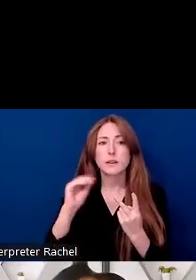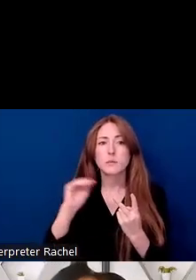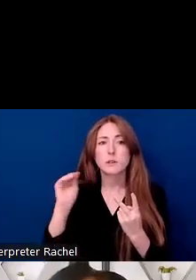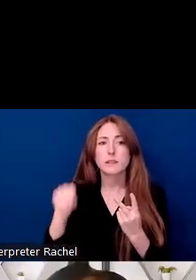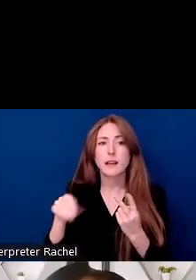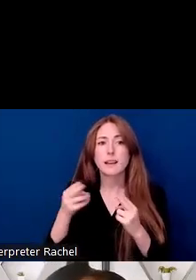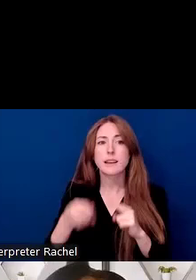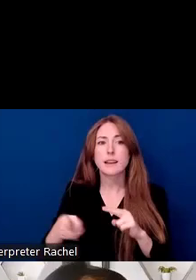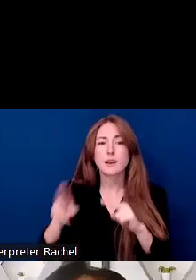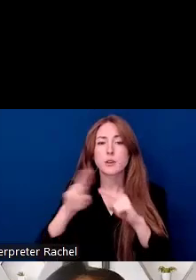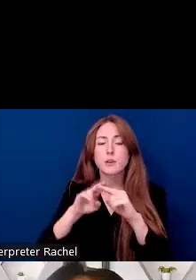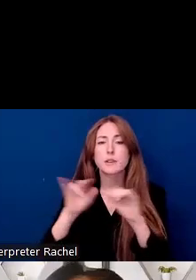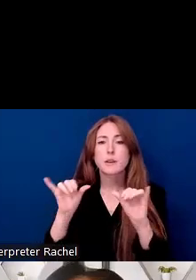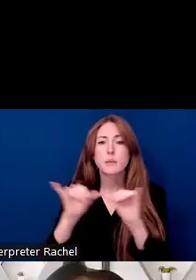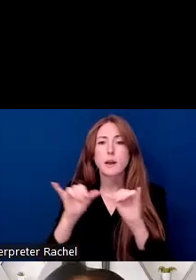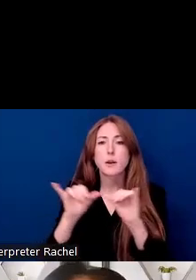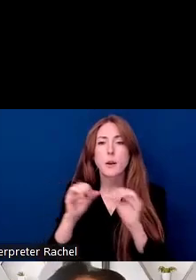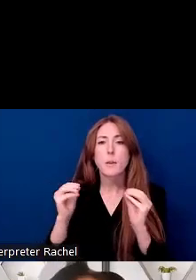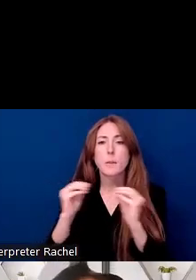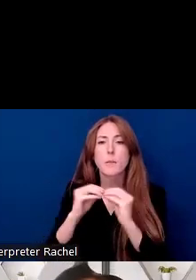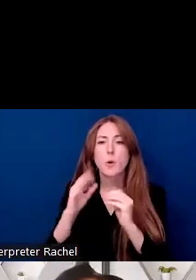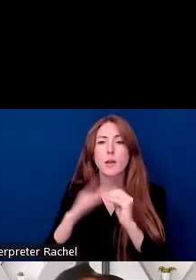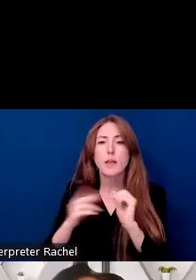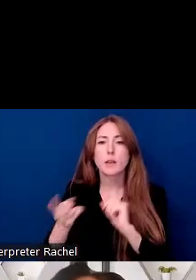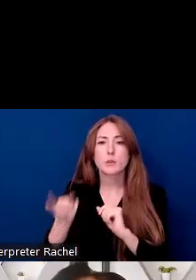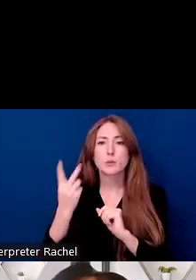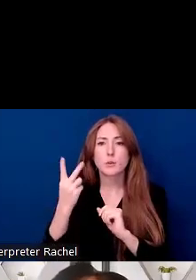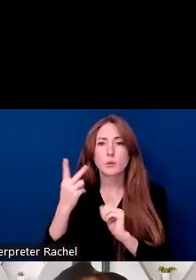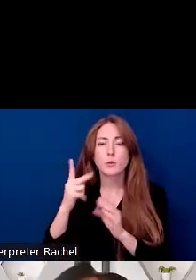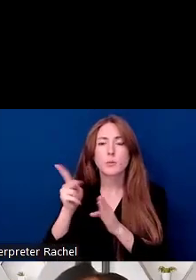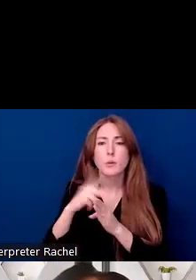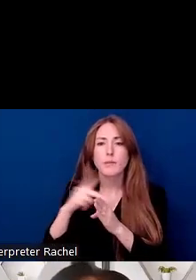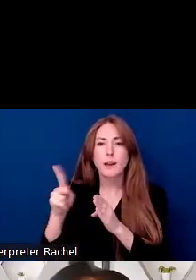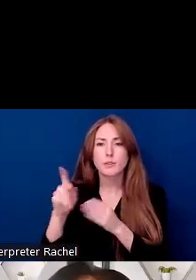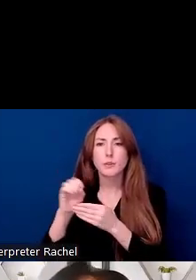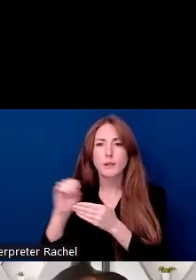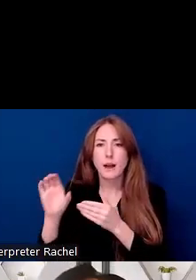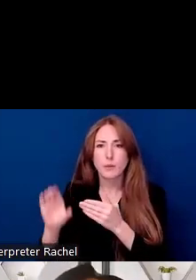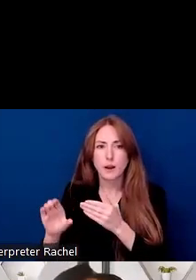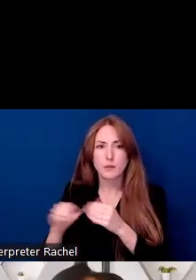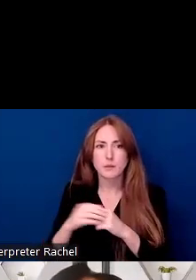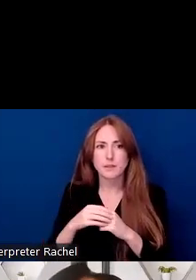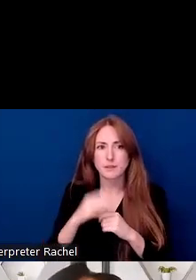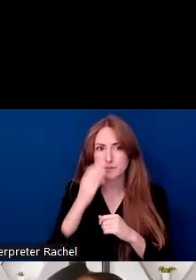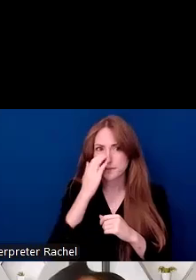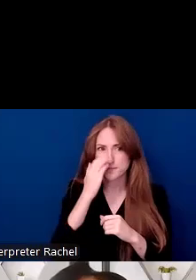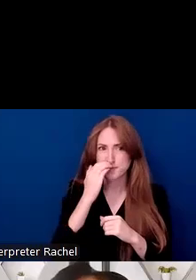more than two professional outcomes, and it decreased by 31% for before and after study